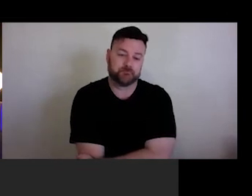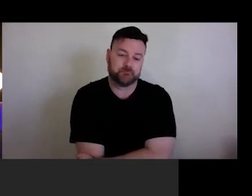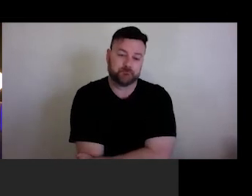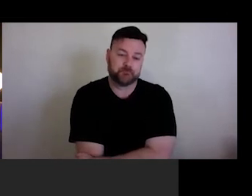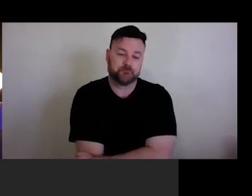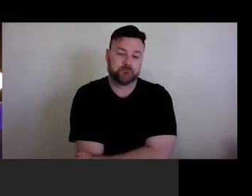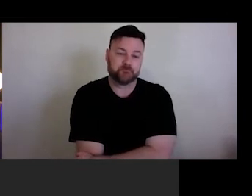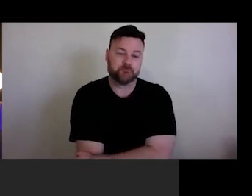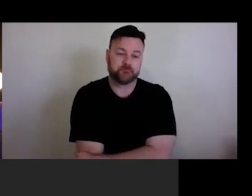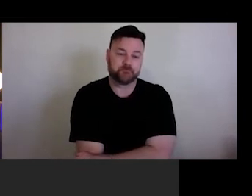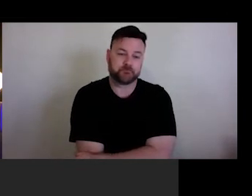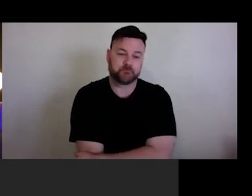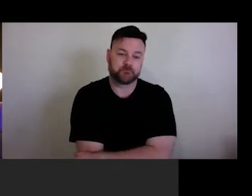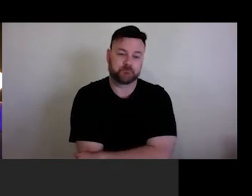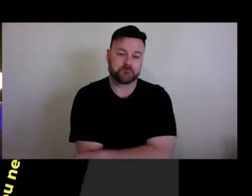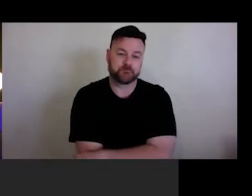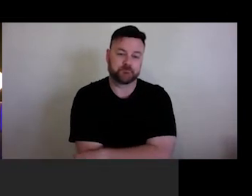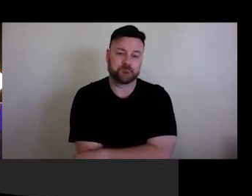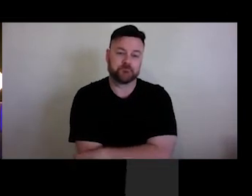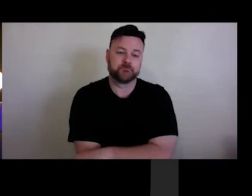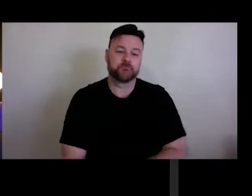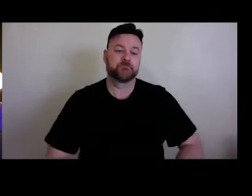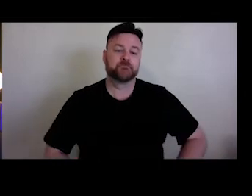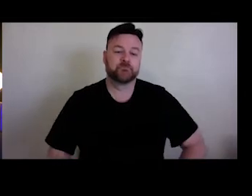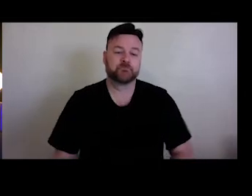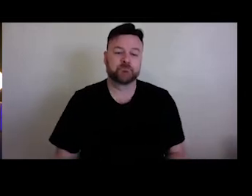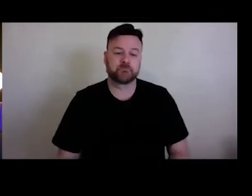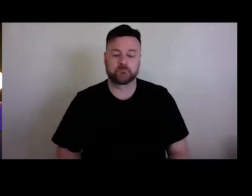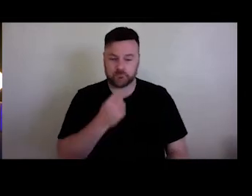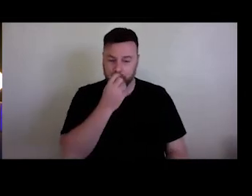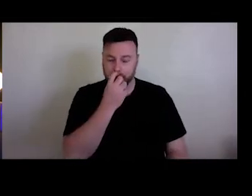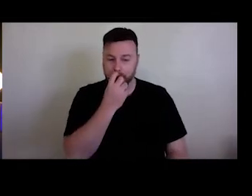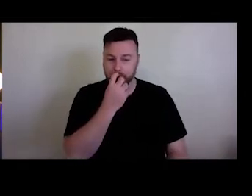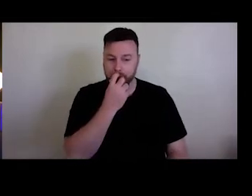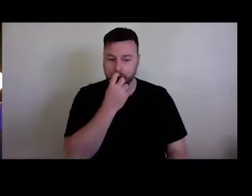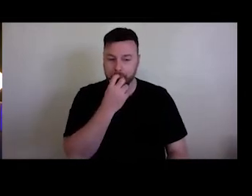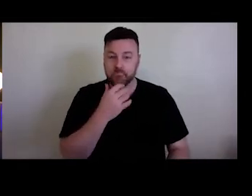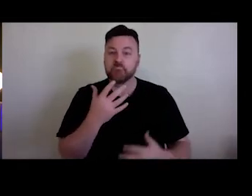That's a really good way to do it. It's at this point that we have to